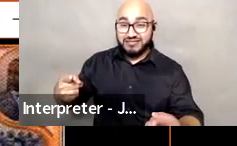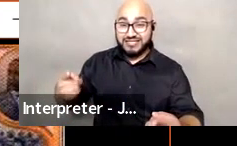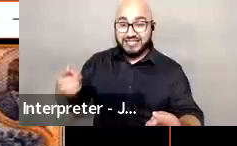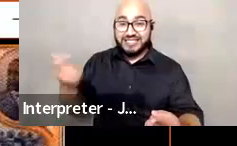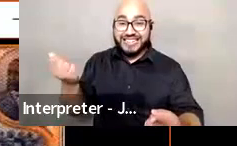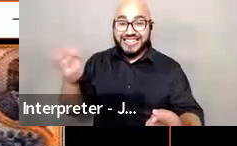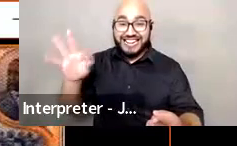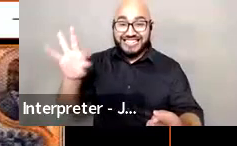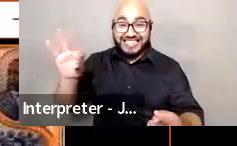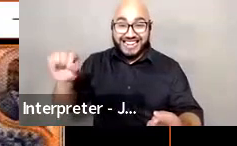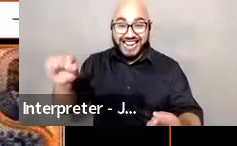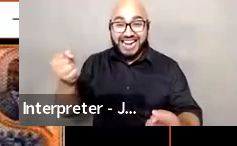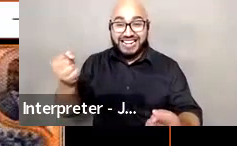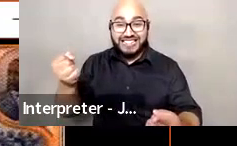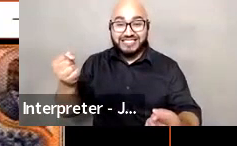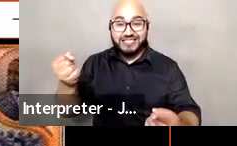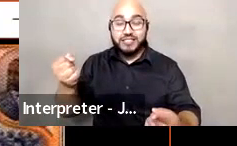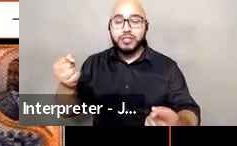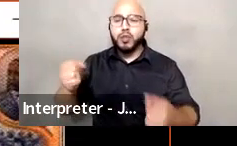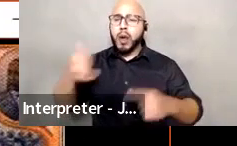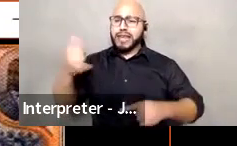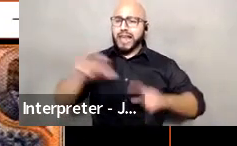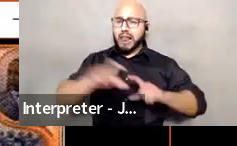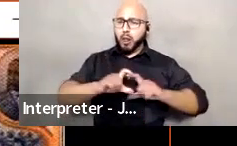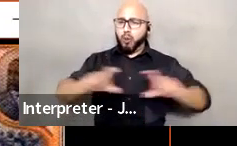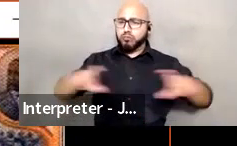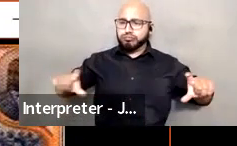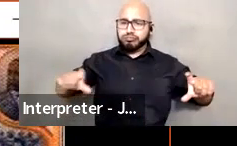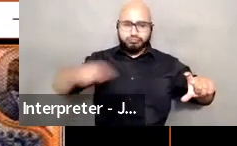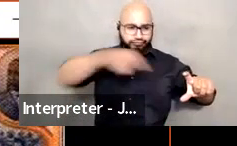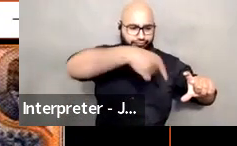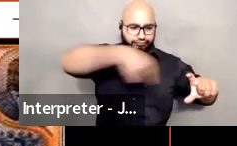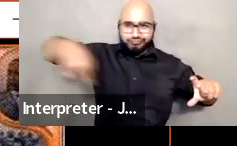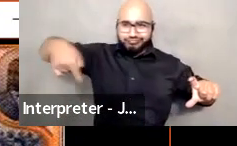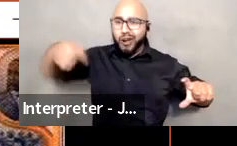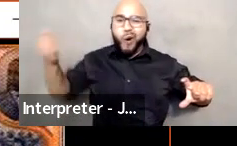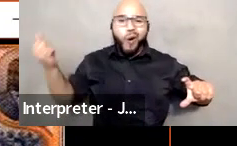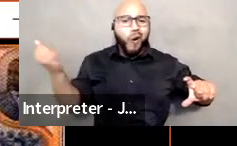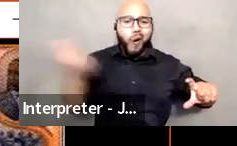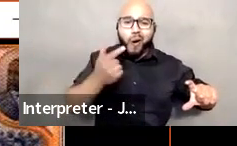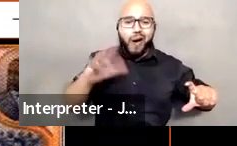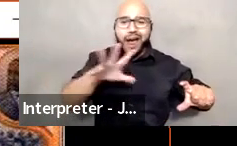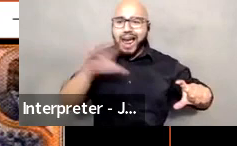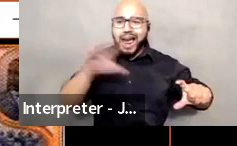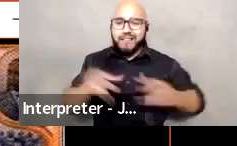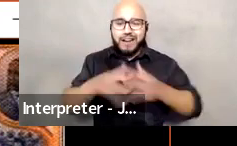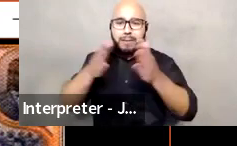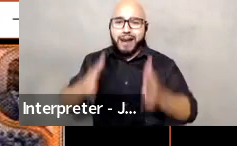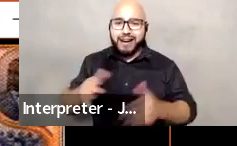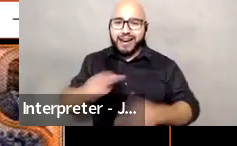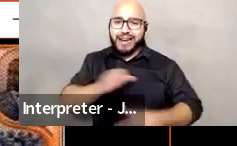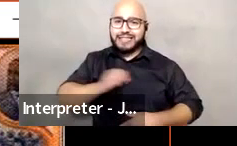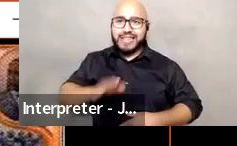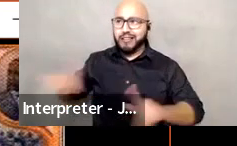Here are all of the African-American senators in all of American history. Edward Brooke was the guy elected.